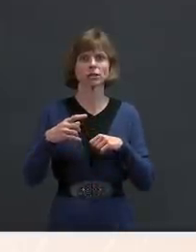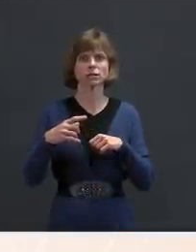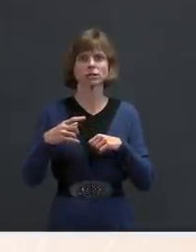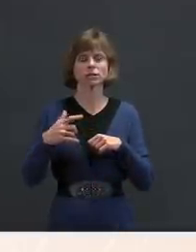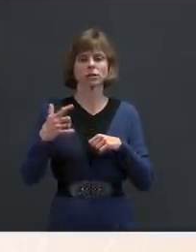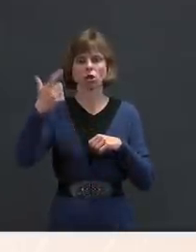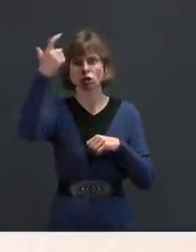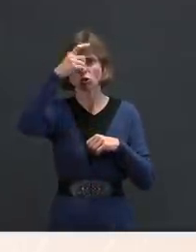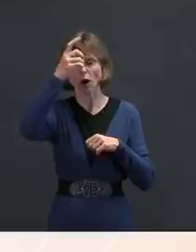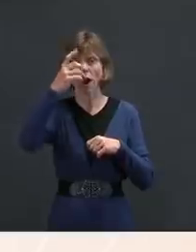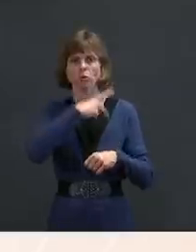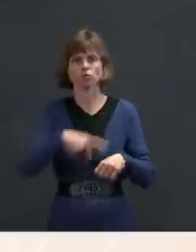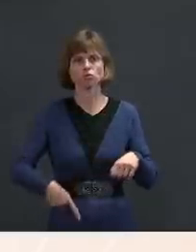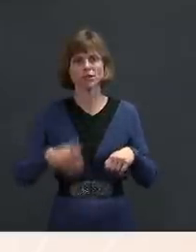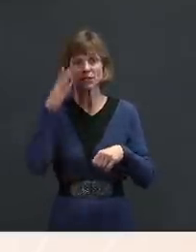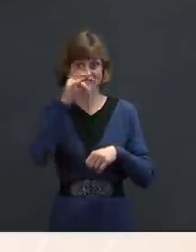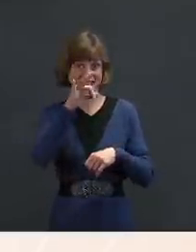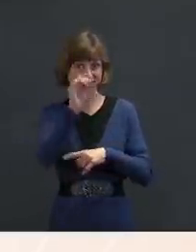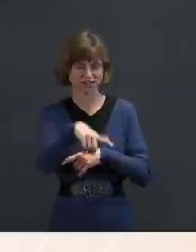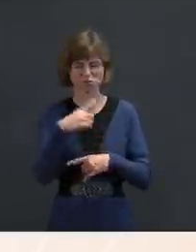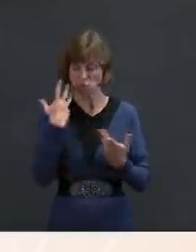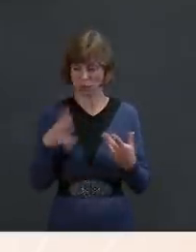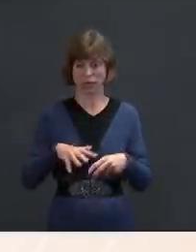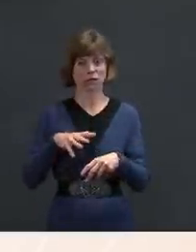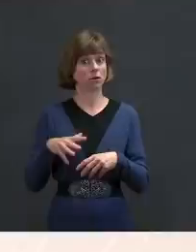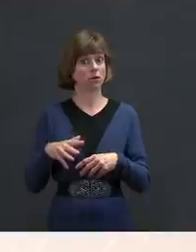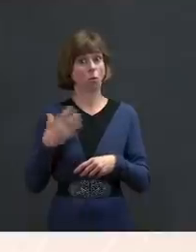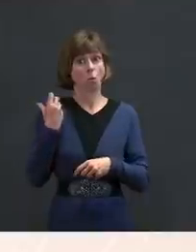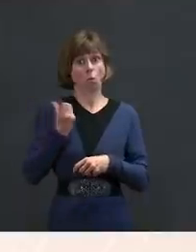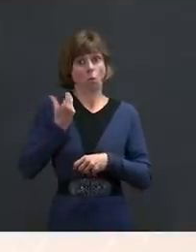Ms. Psaki: Of course, we reserve the right to take any action at a time and manner of our choosing.